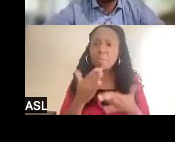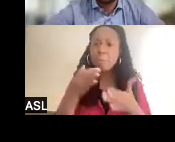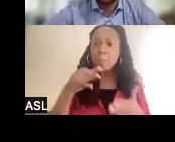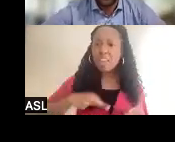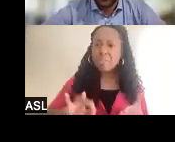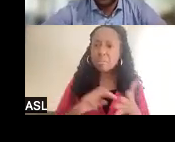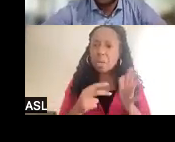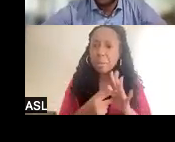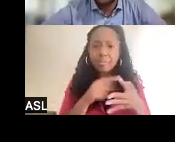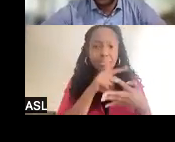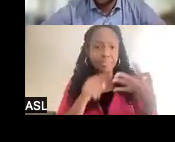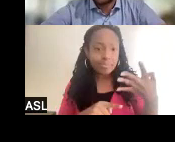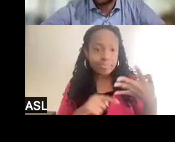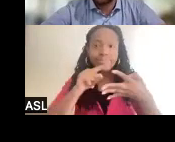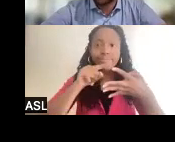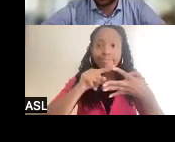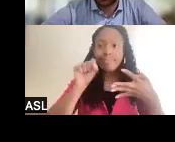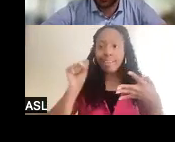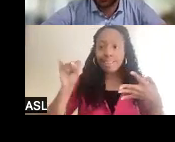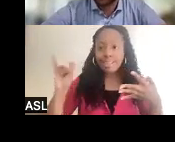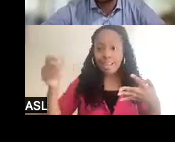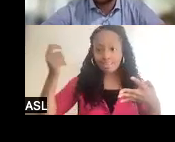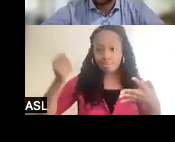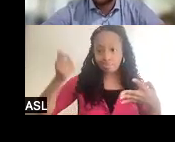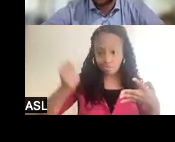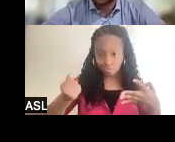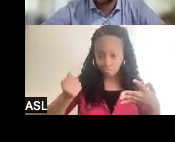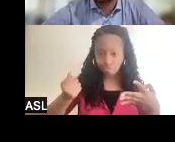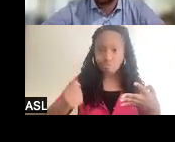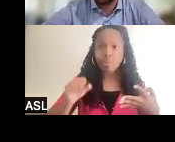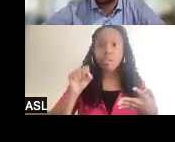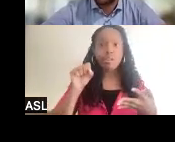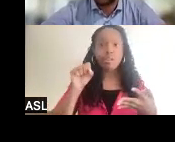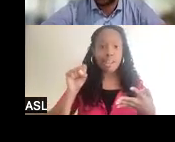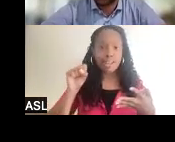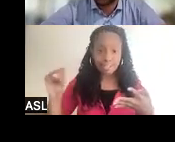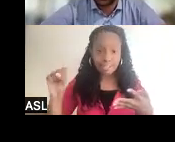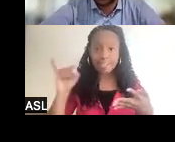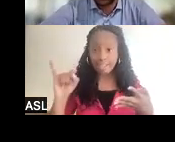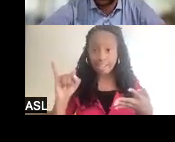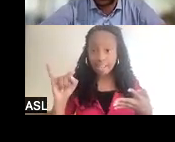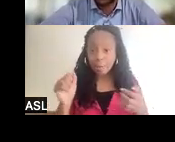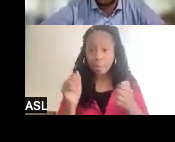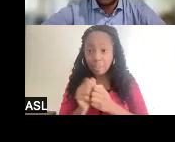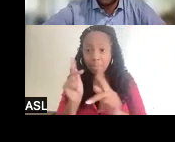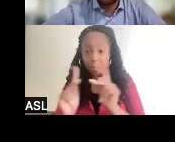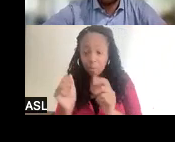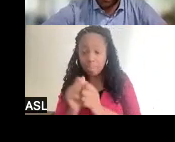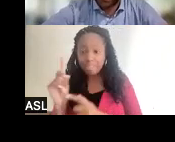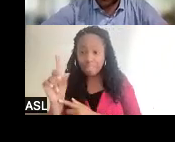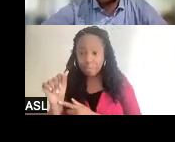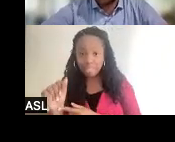about SSI income which is a Social Security based income for individuals with a disability Medicaid